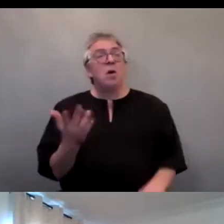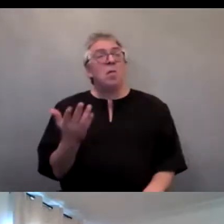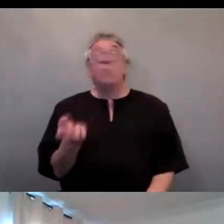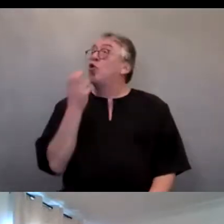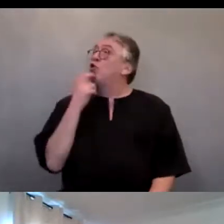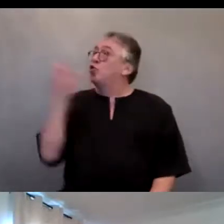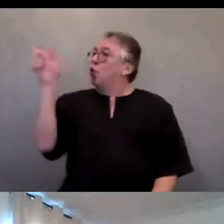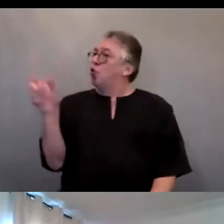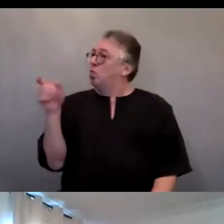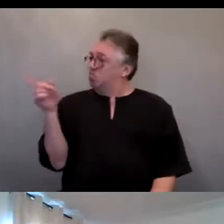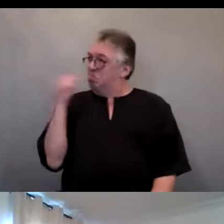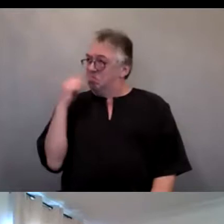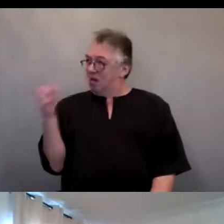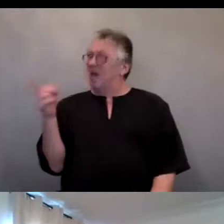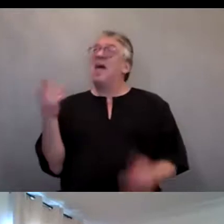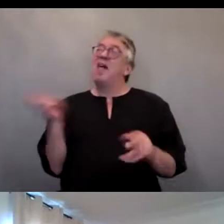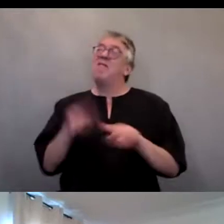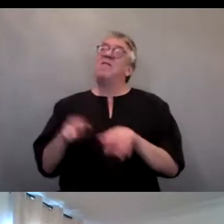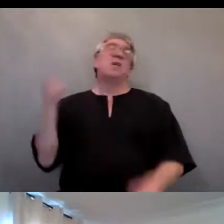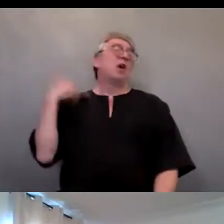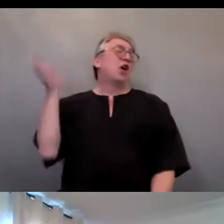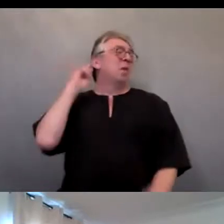, I don't know if Dr. Naama Tsach has seen anything but I haven't seen